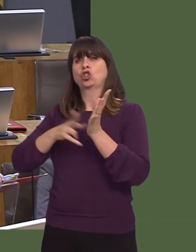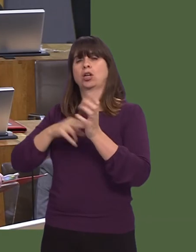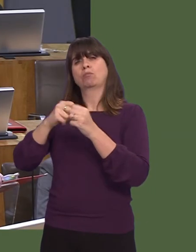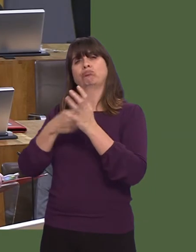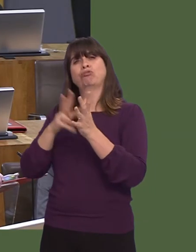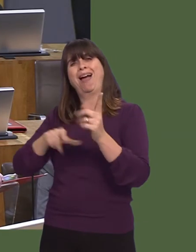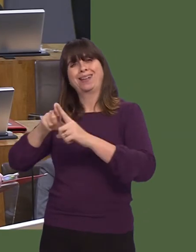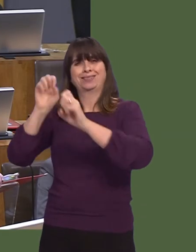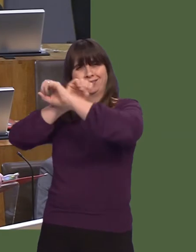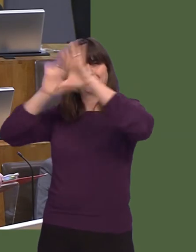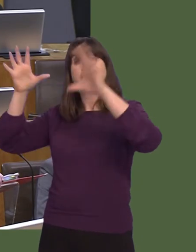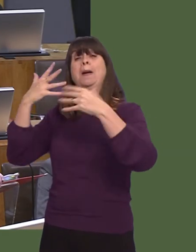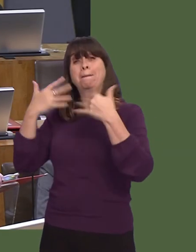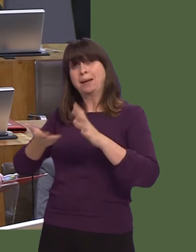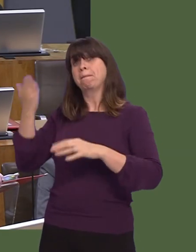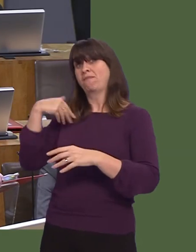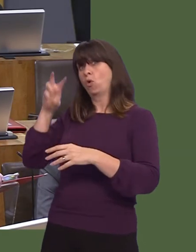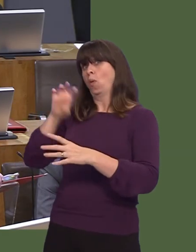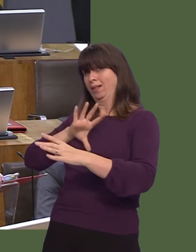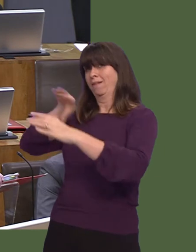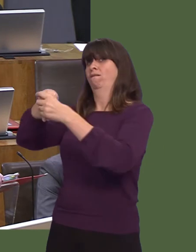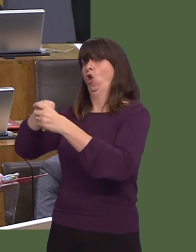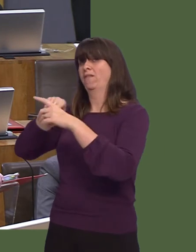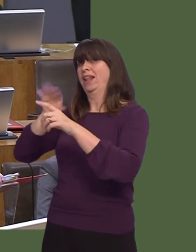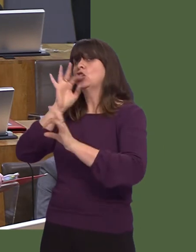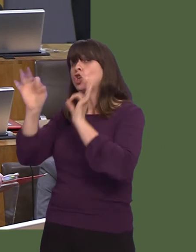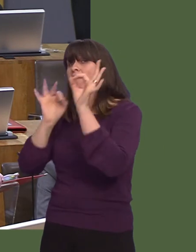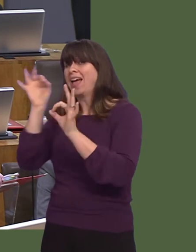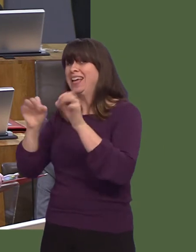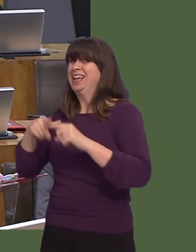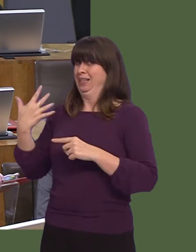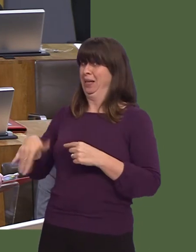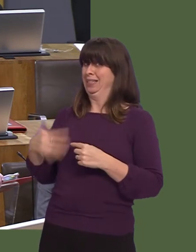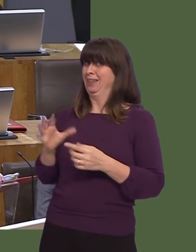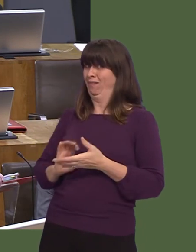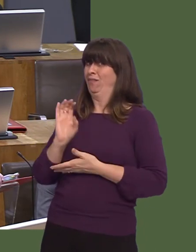that survey in the past. It's expensive. The question for us was, 'What does it deliver